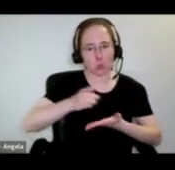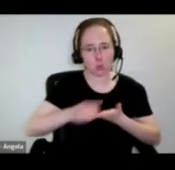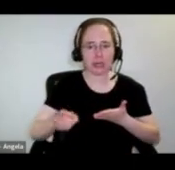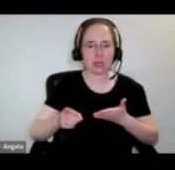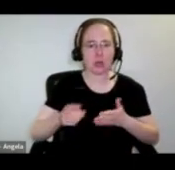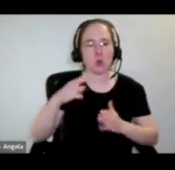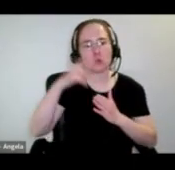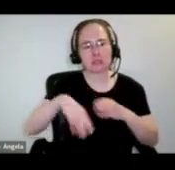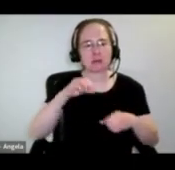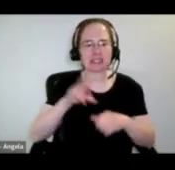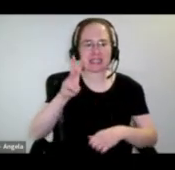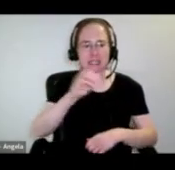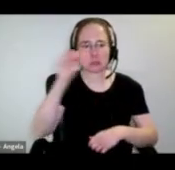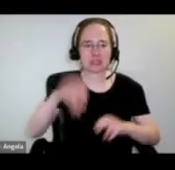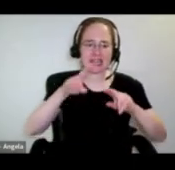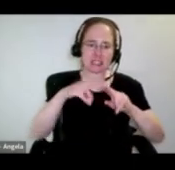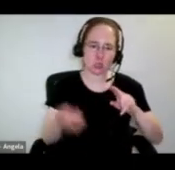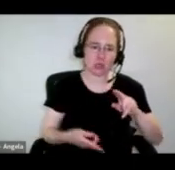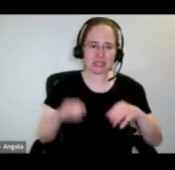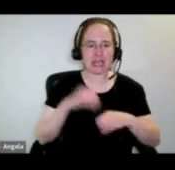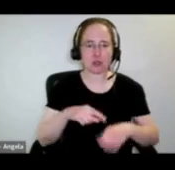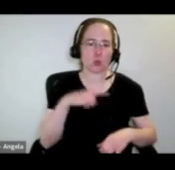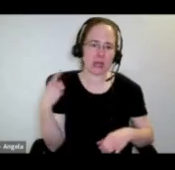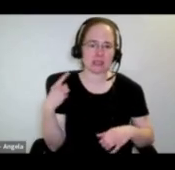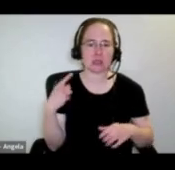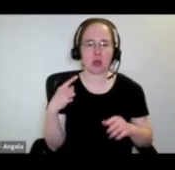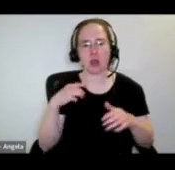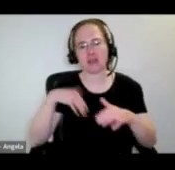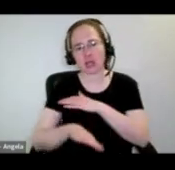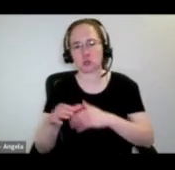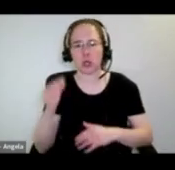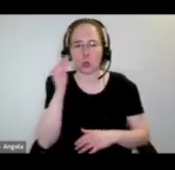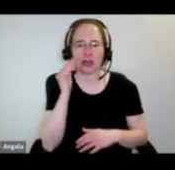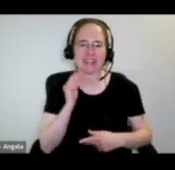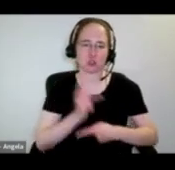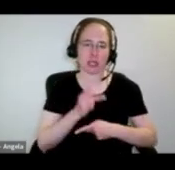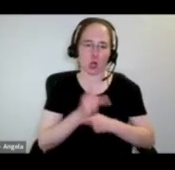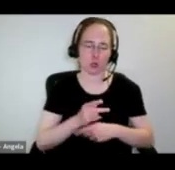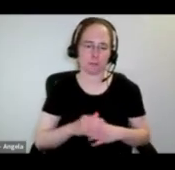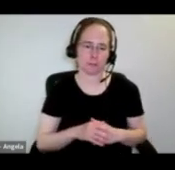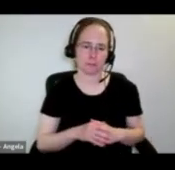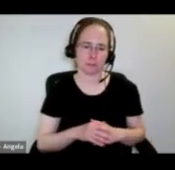David Watkins: And that every hour of service provided per client per week results in a 6% decrease